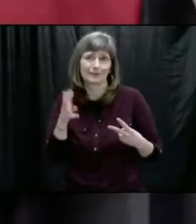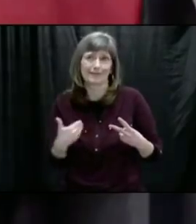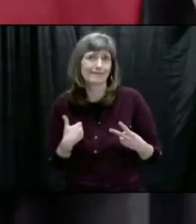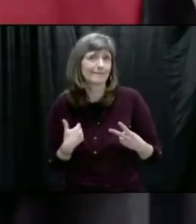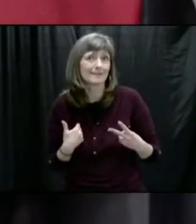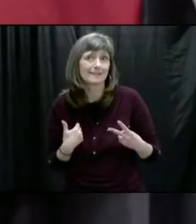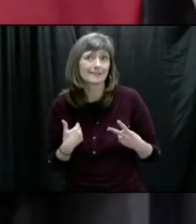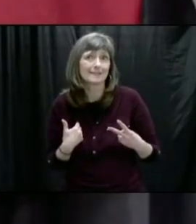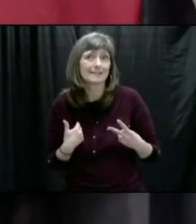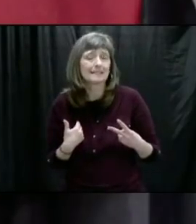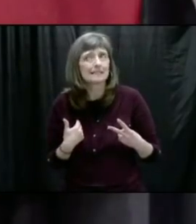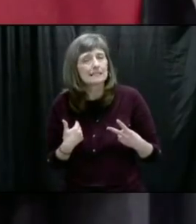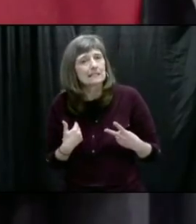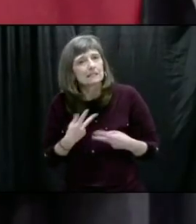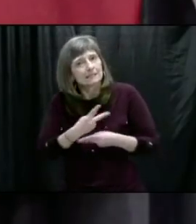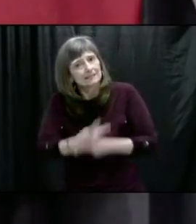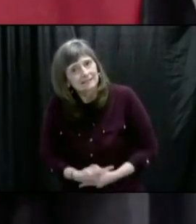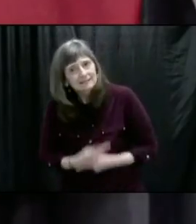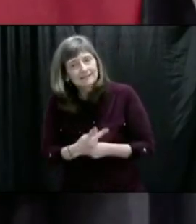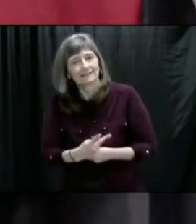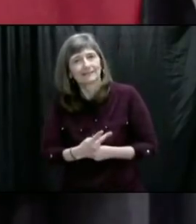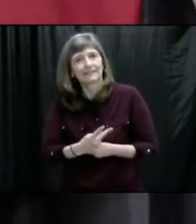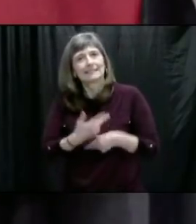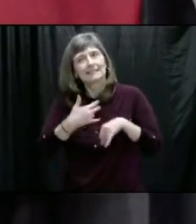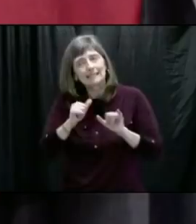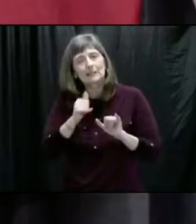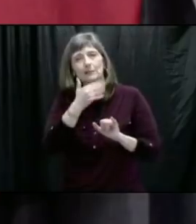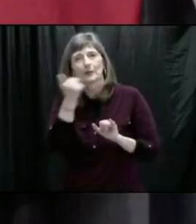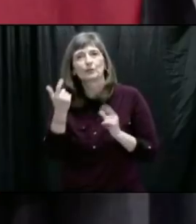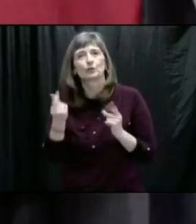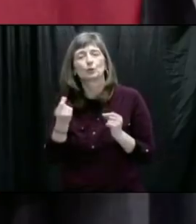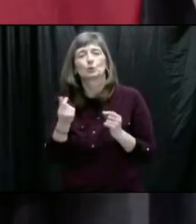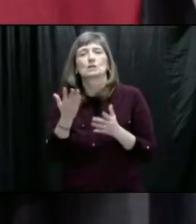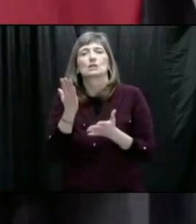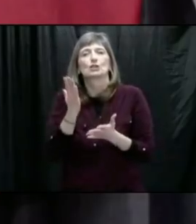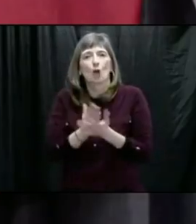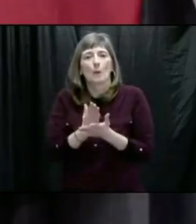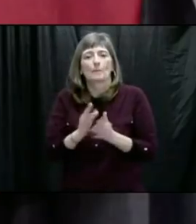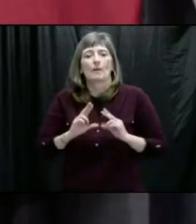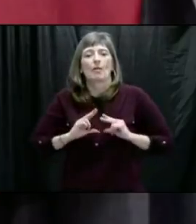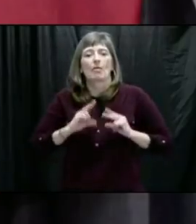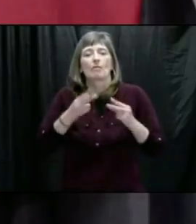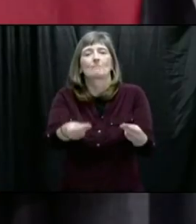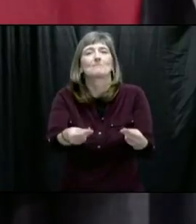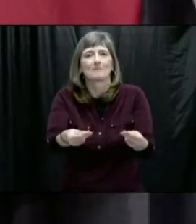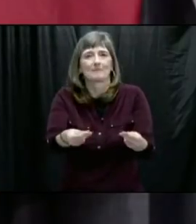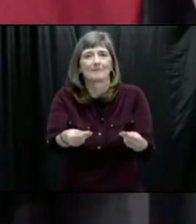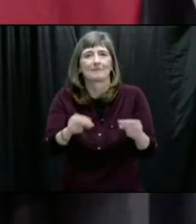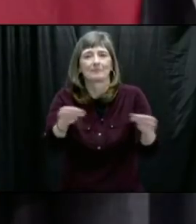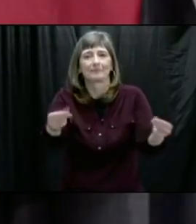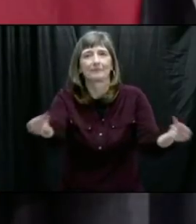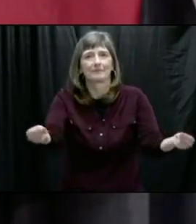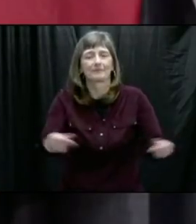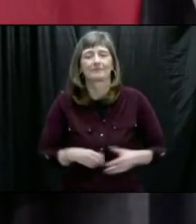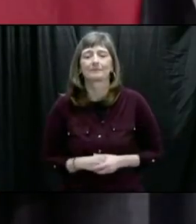OUR GREATEST CHALLENGE THEREFORE IS TO PRESENT THE SPREAD OF THE VIRUS.